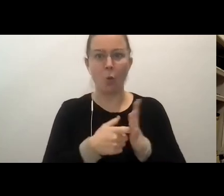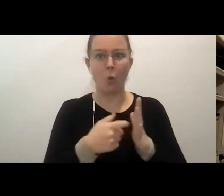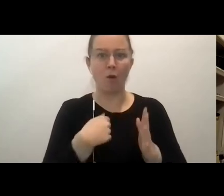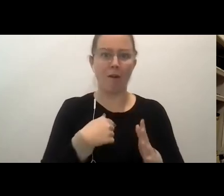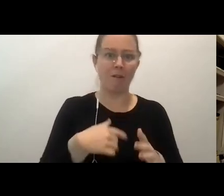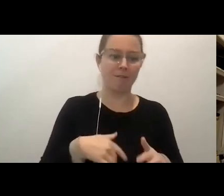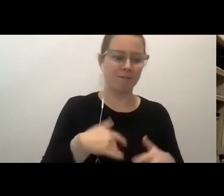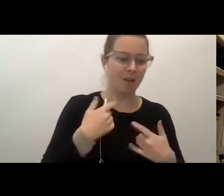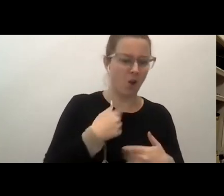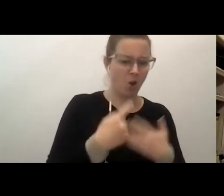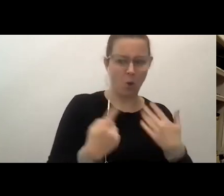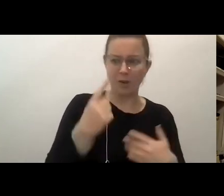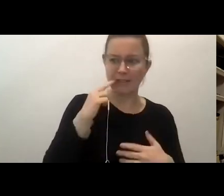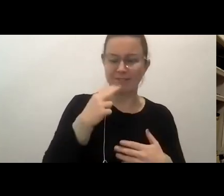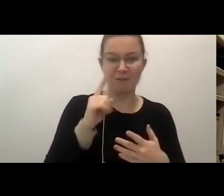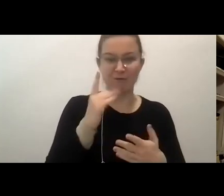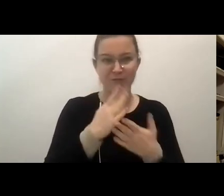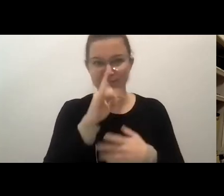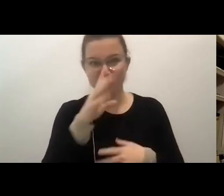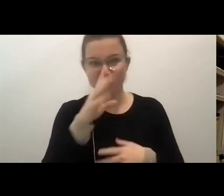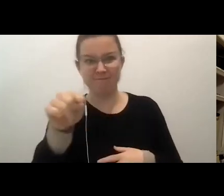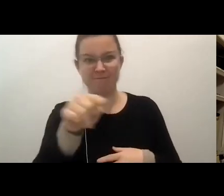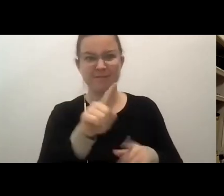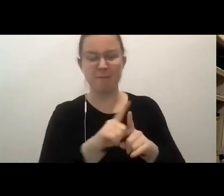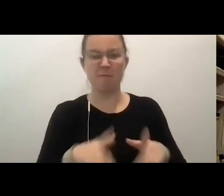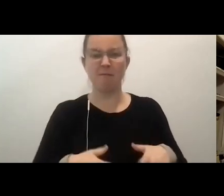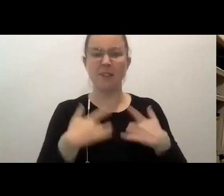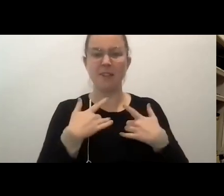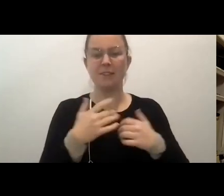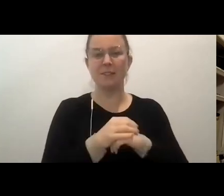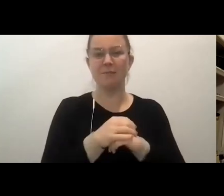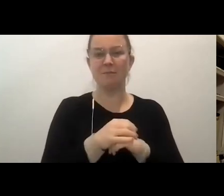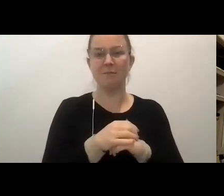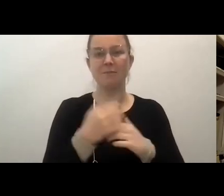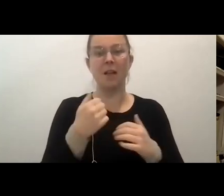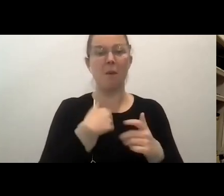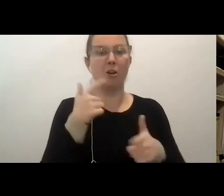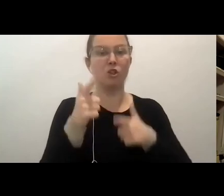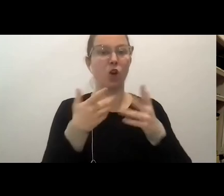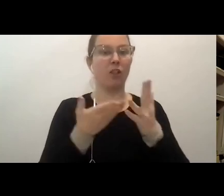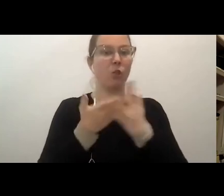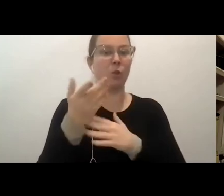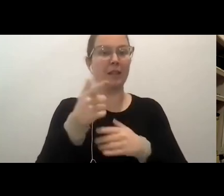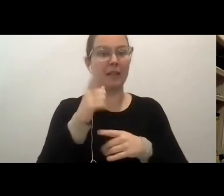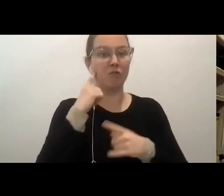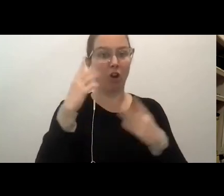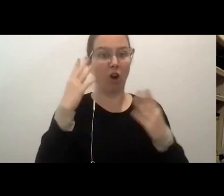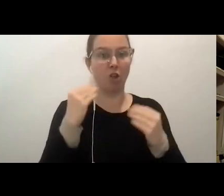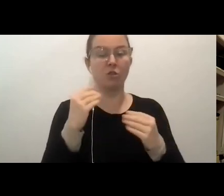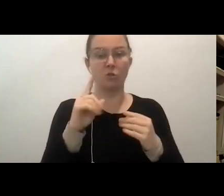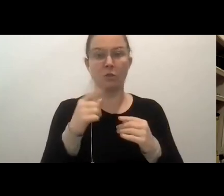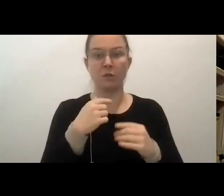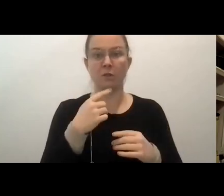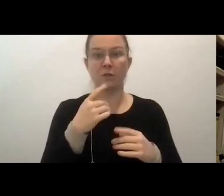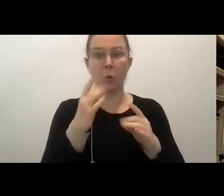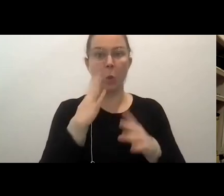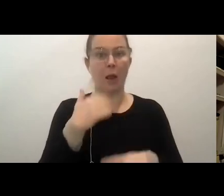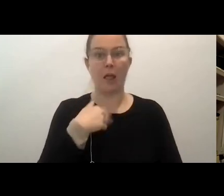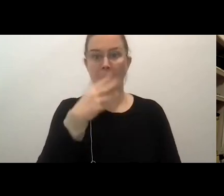So my, I guess journey into hearing loss, began when I was three years